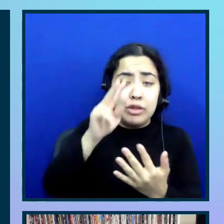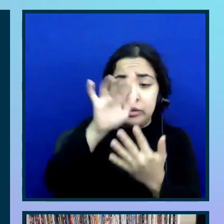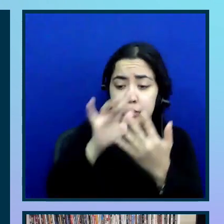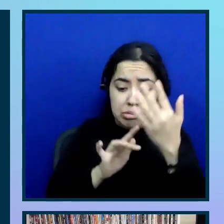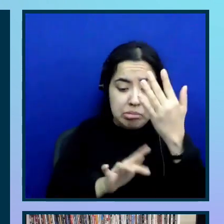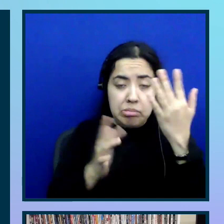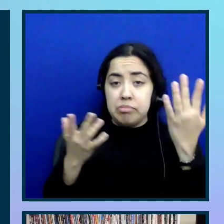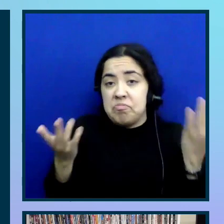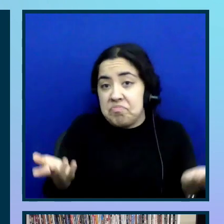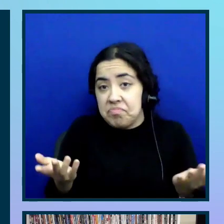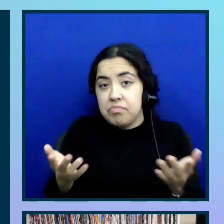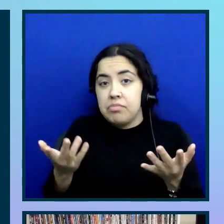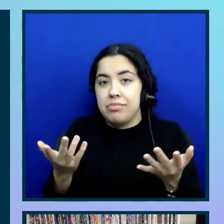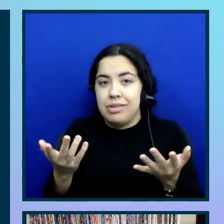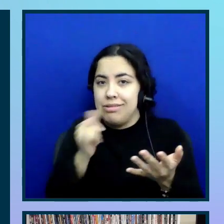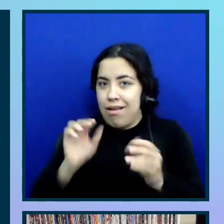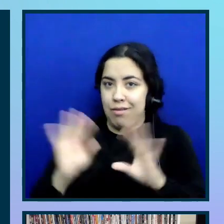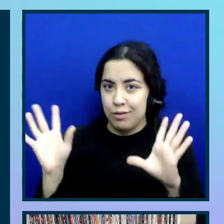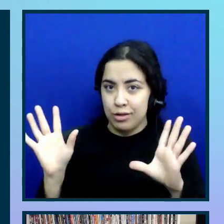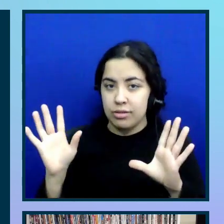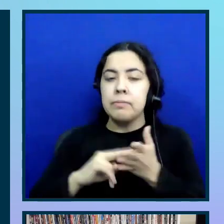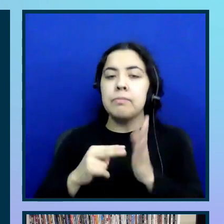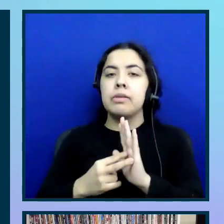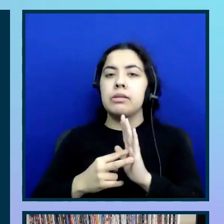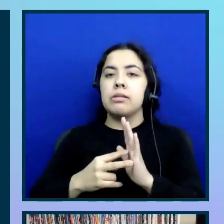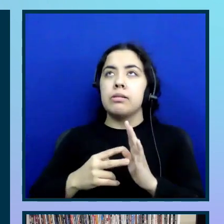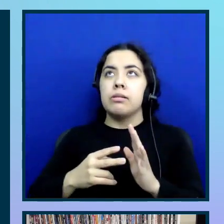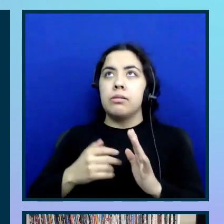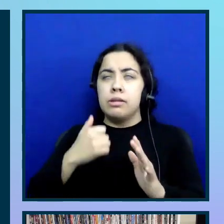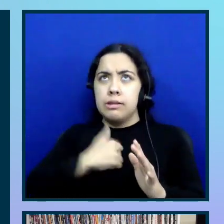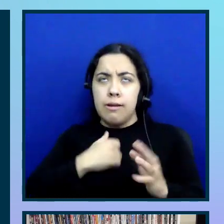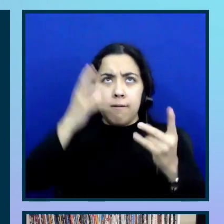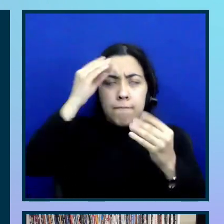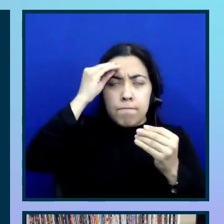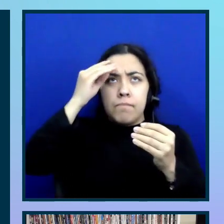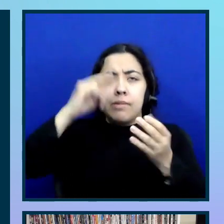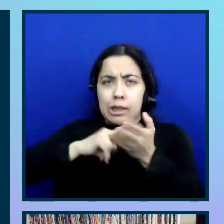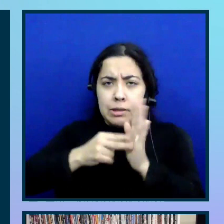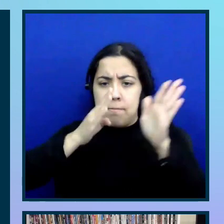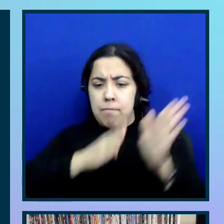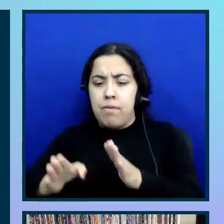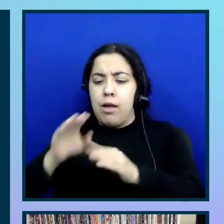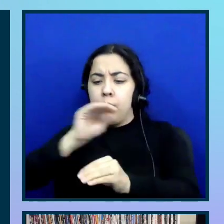So this is why intentionally moving focus is very important.